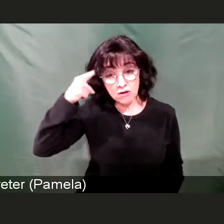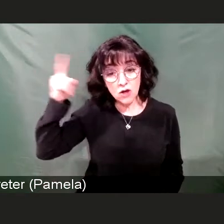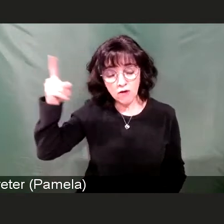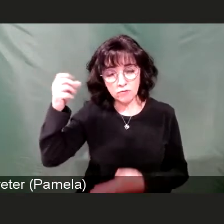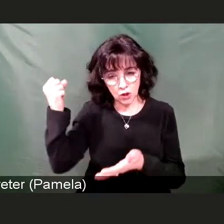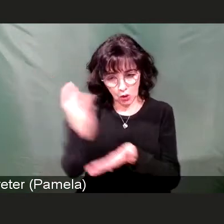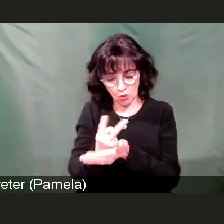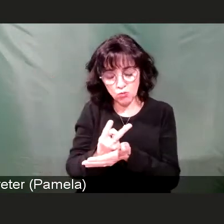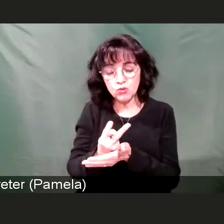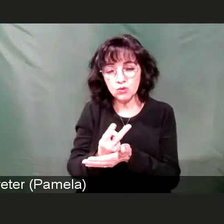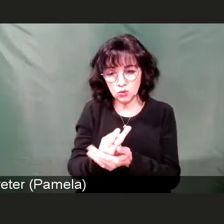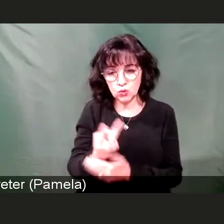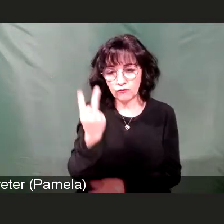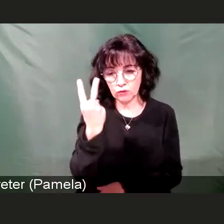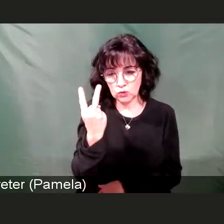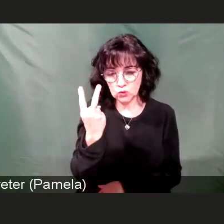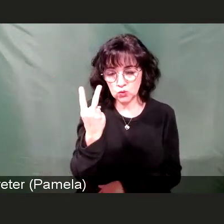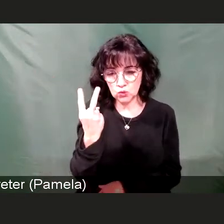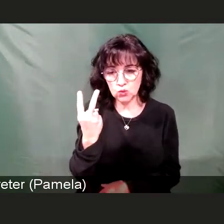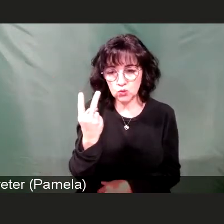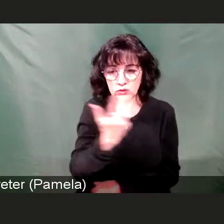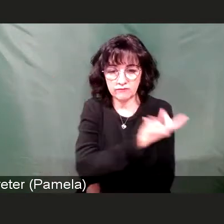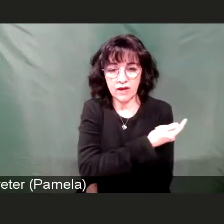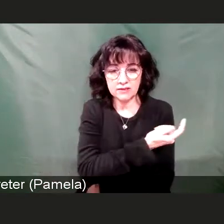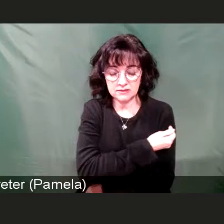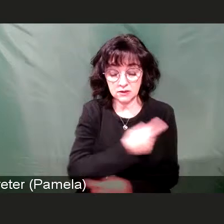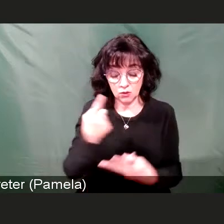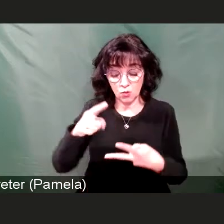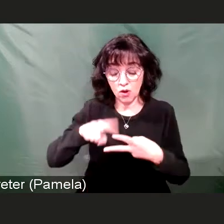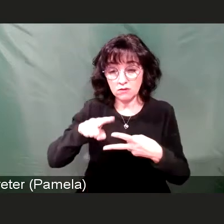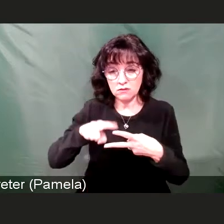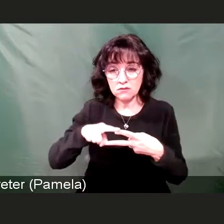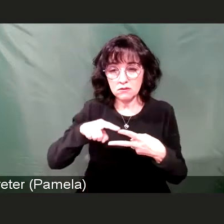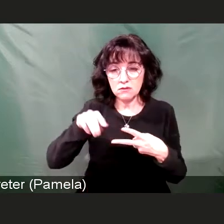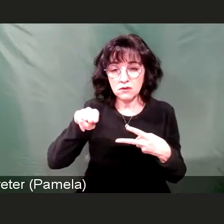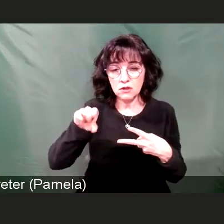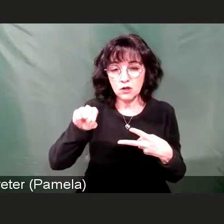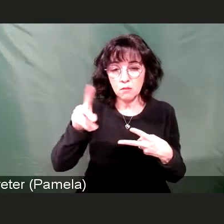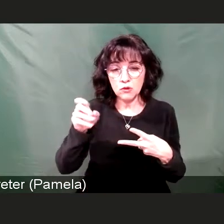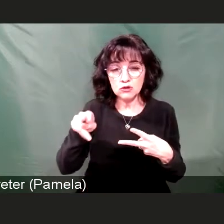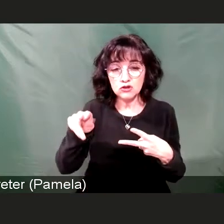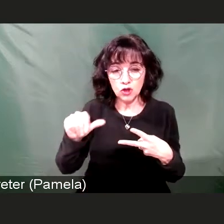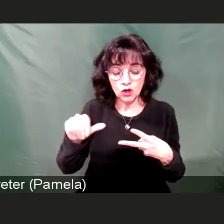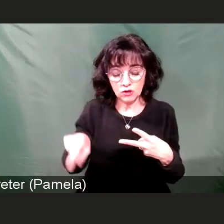One of those is the Moderna vaccine and the other one is the Pfizer vaccine.